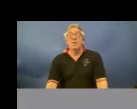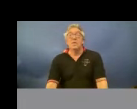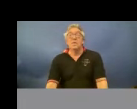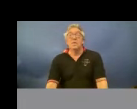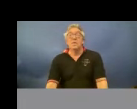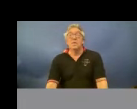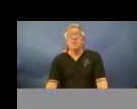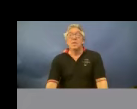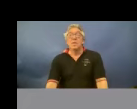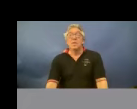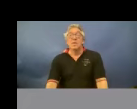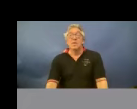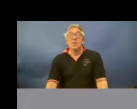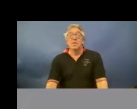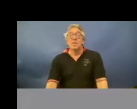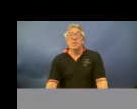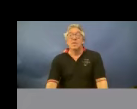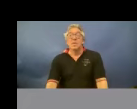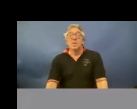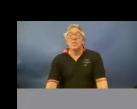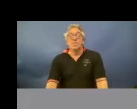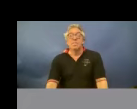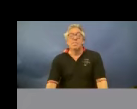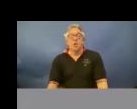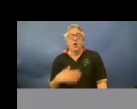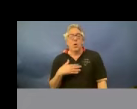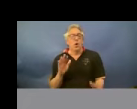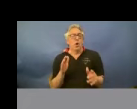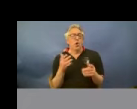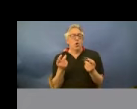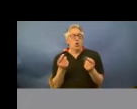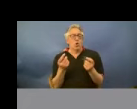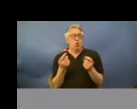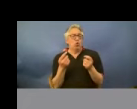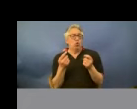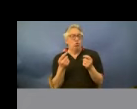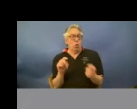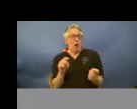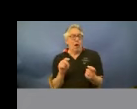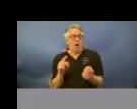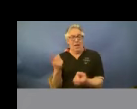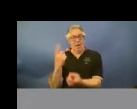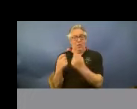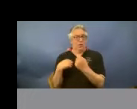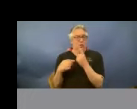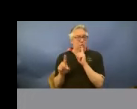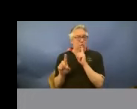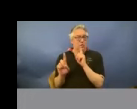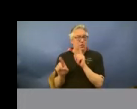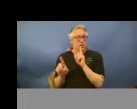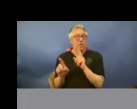It is the multi stakeholder pledges and this has been updated only 10 days ago.